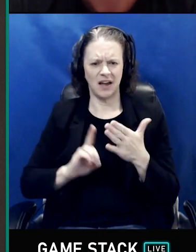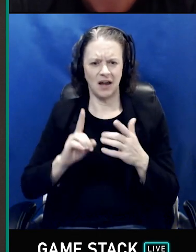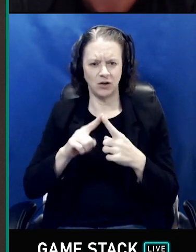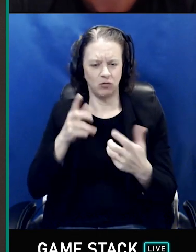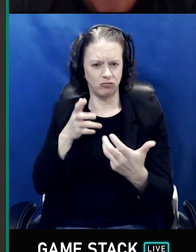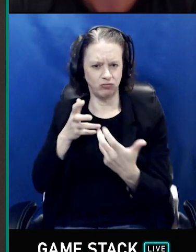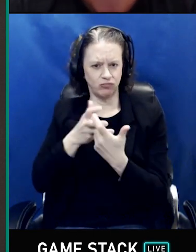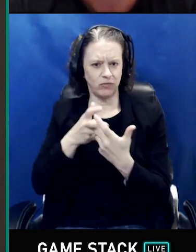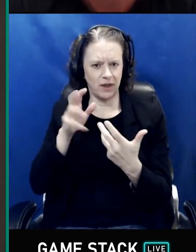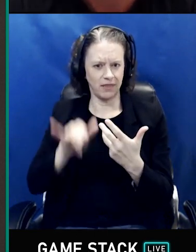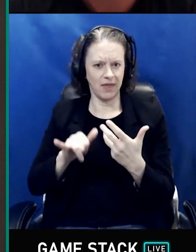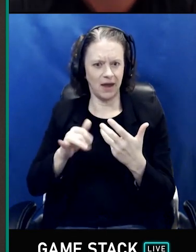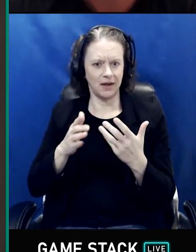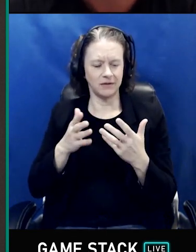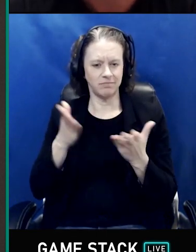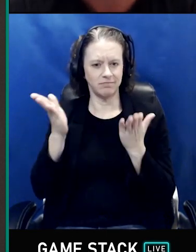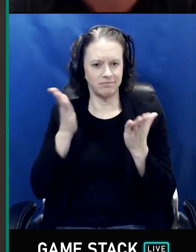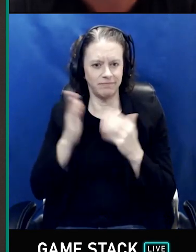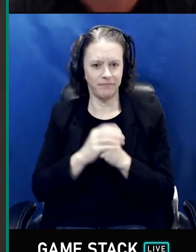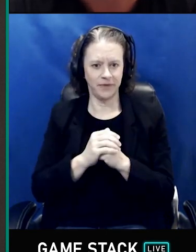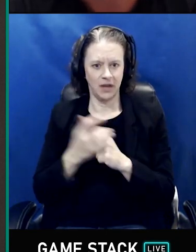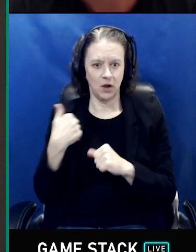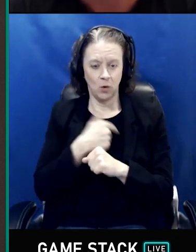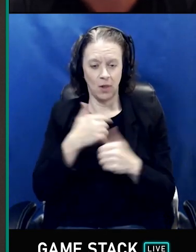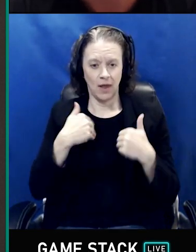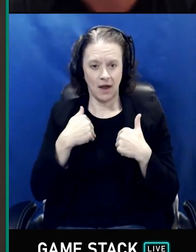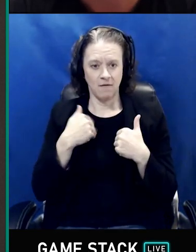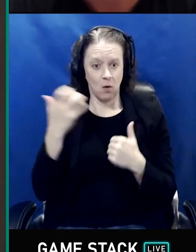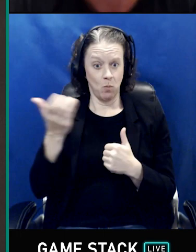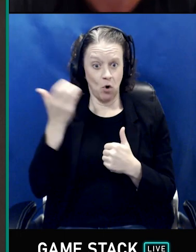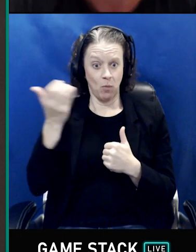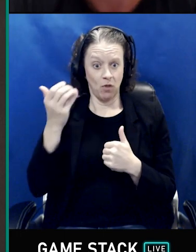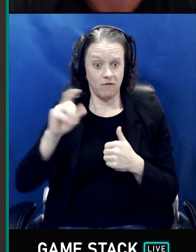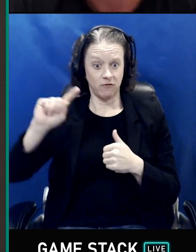which will enable you to create Mobile first experiences with your existing titles.